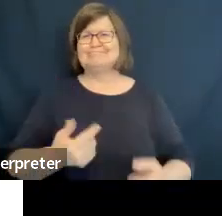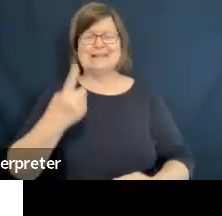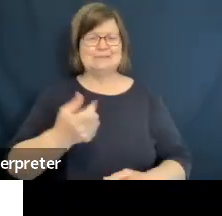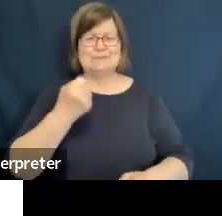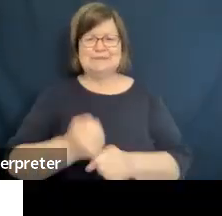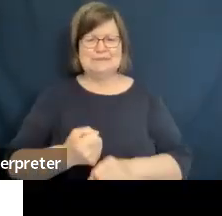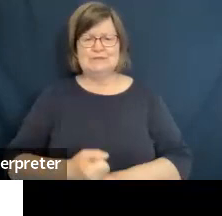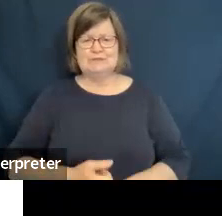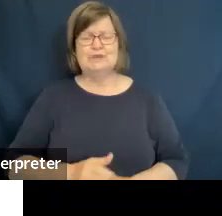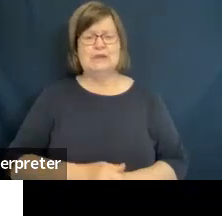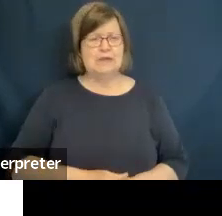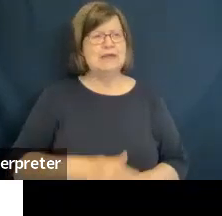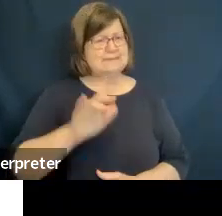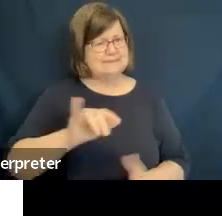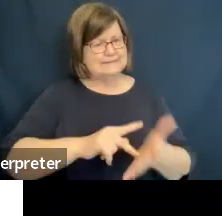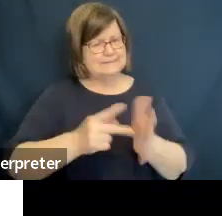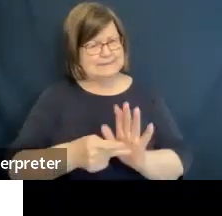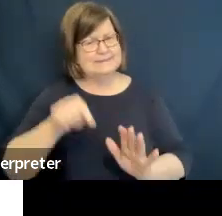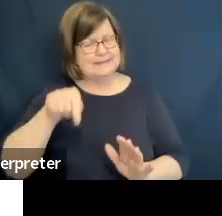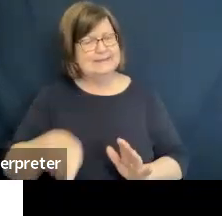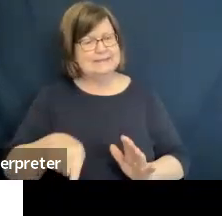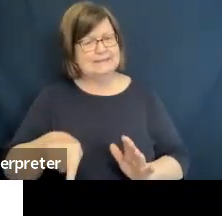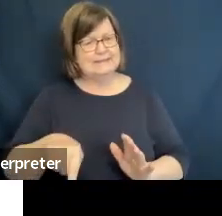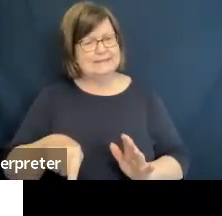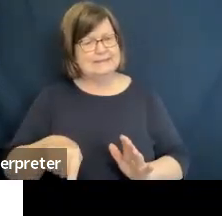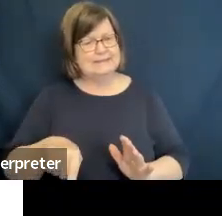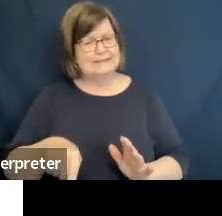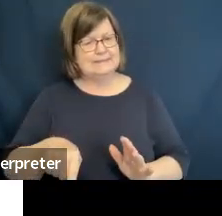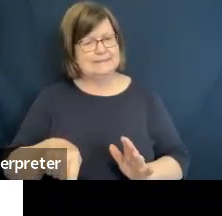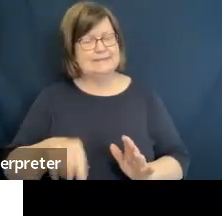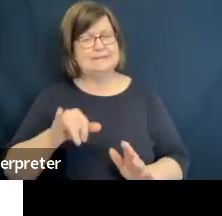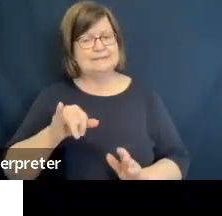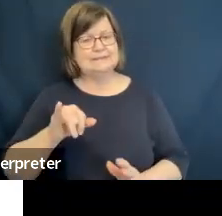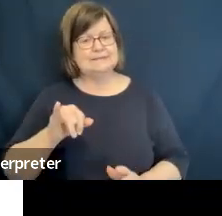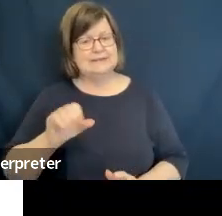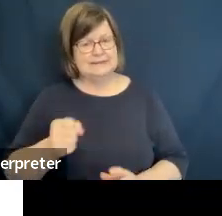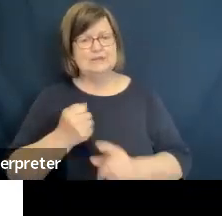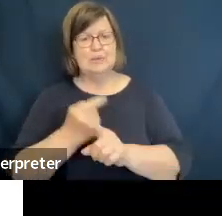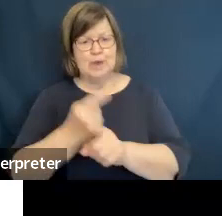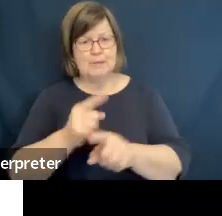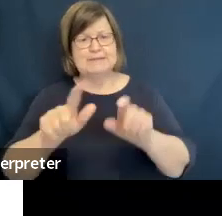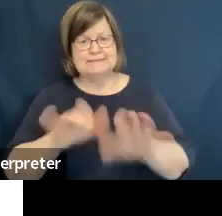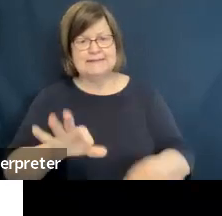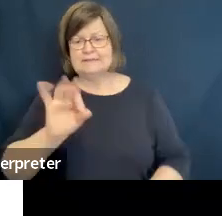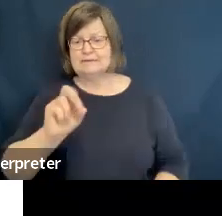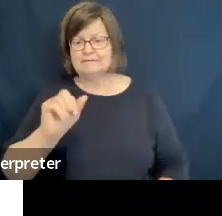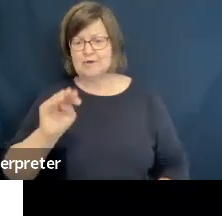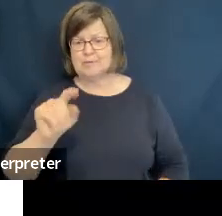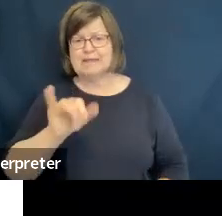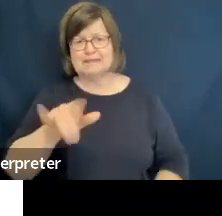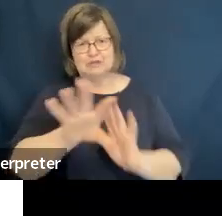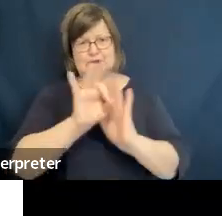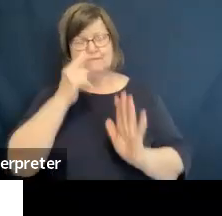Zoom. Does this mean that this is a properly tested format you have selected for webinar use?